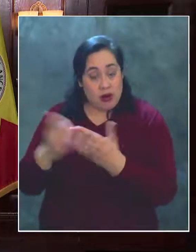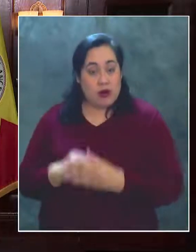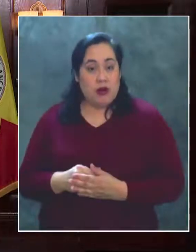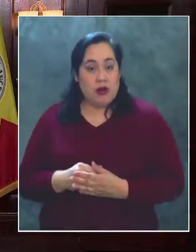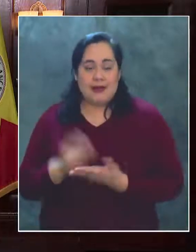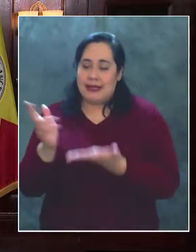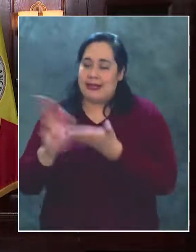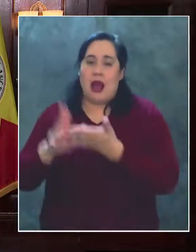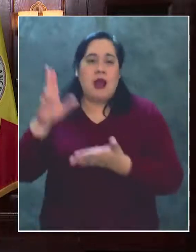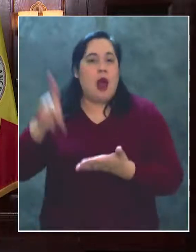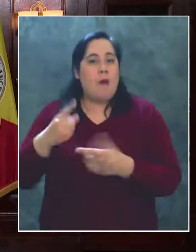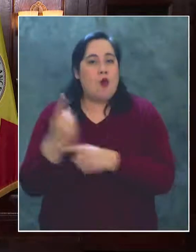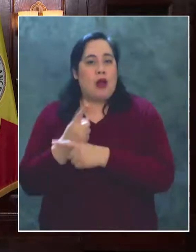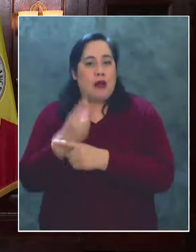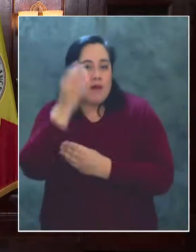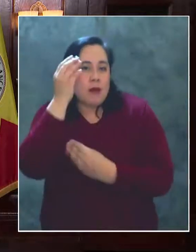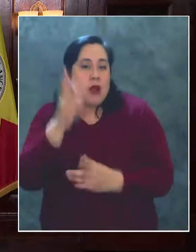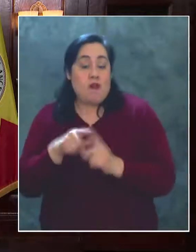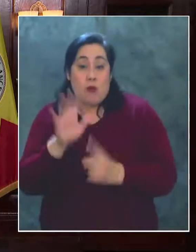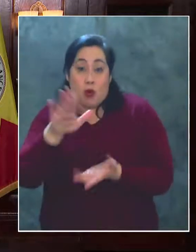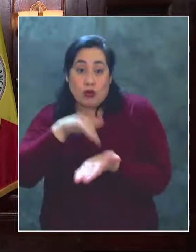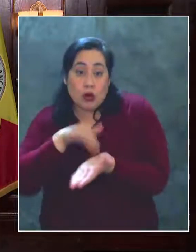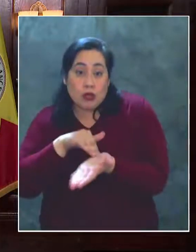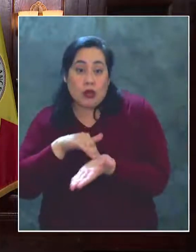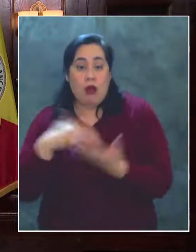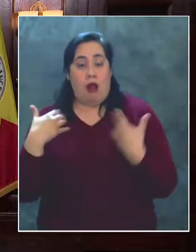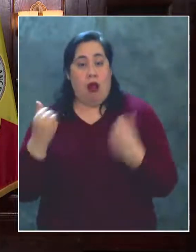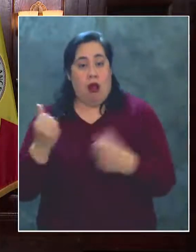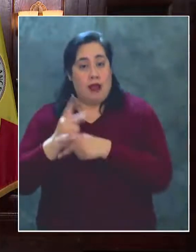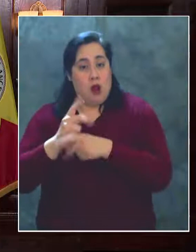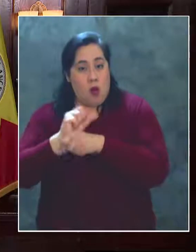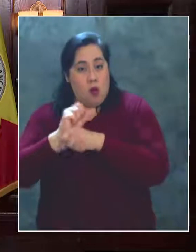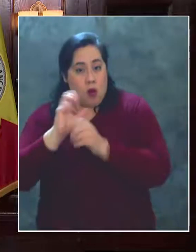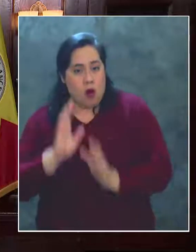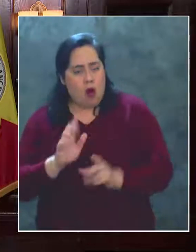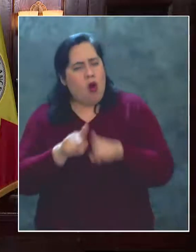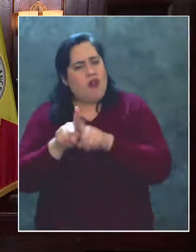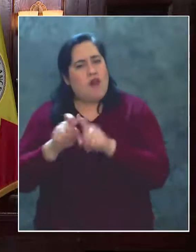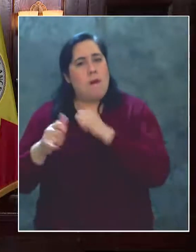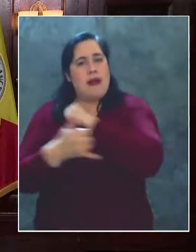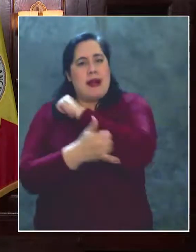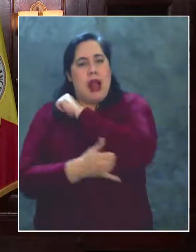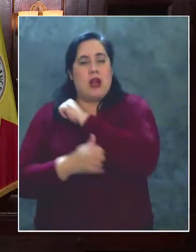UPDATES FROM YOUR DOCTOR AND YOUR HEALTHCARE PROVIDER AND